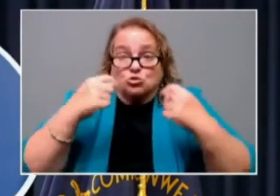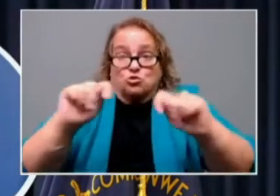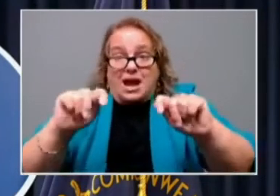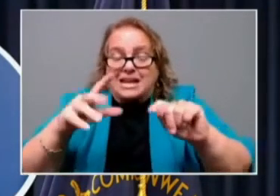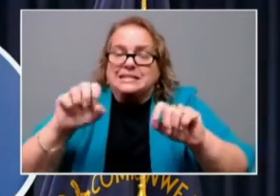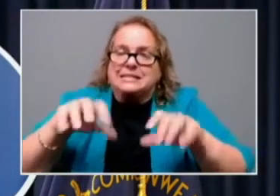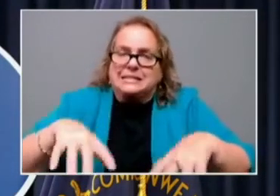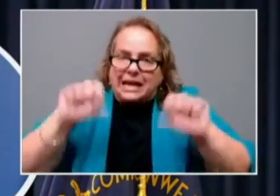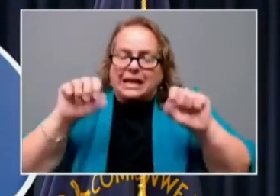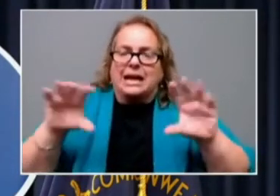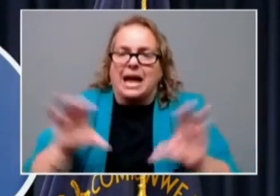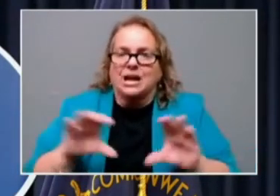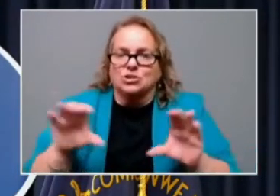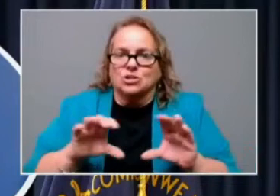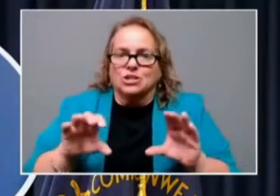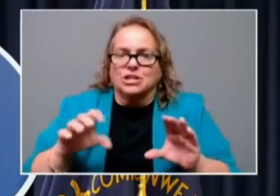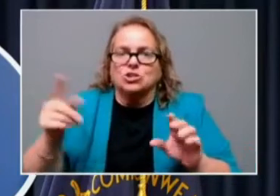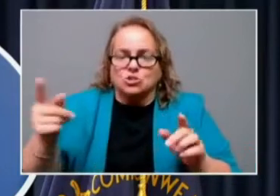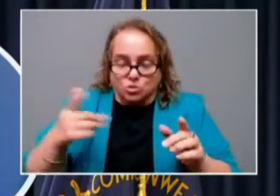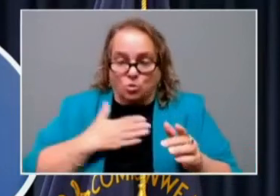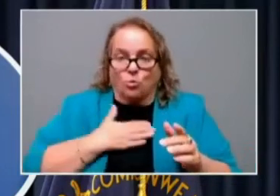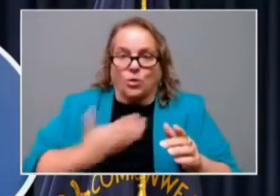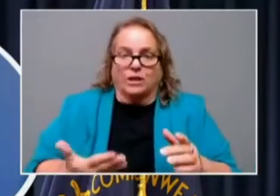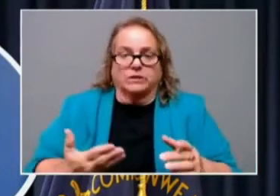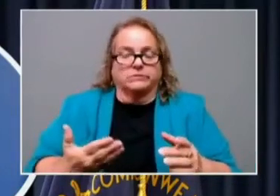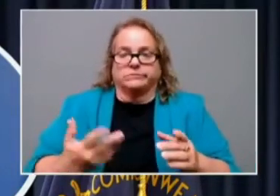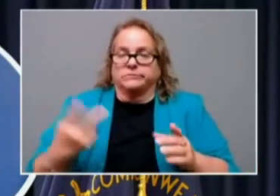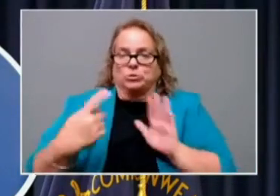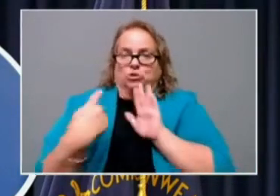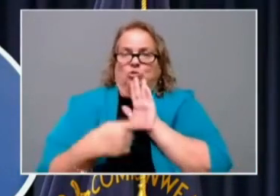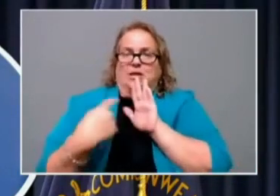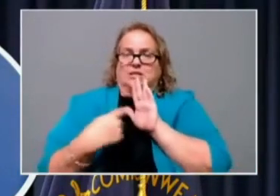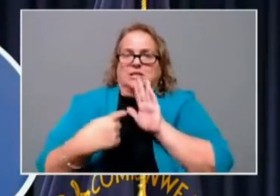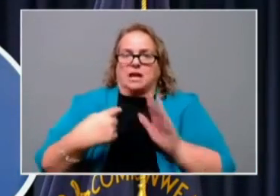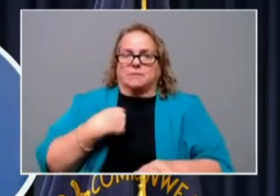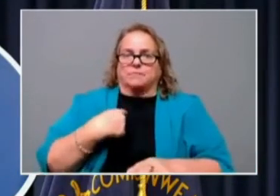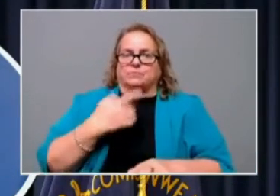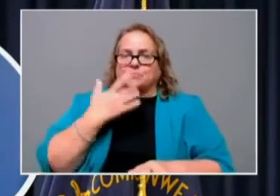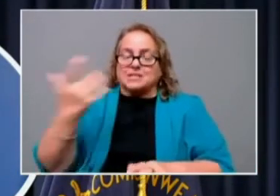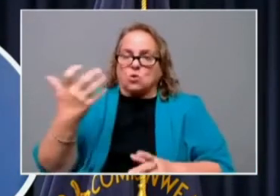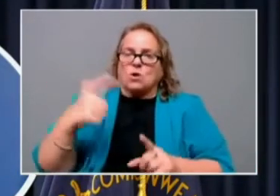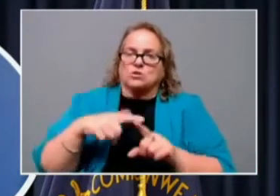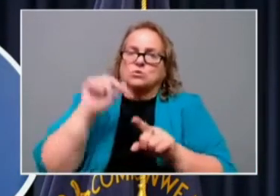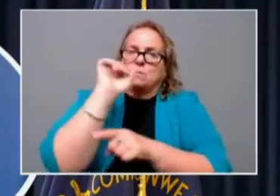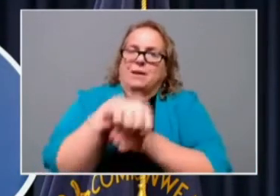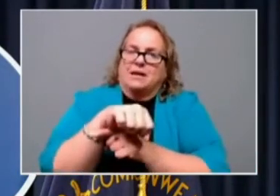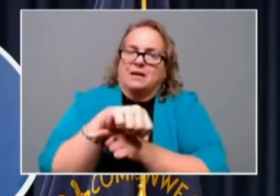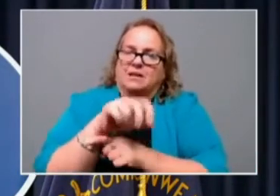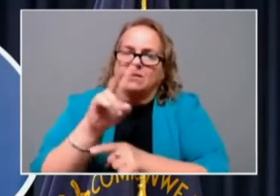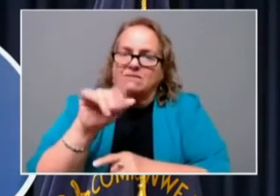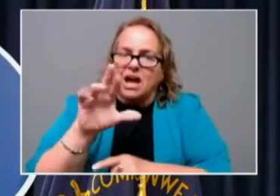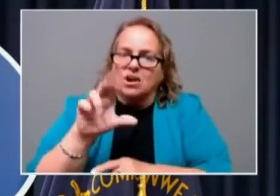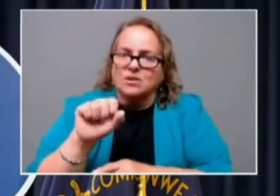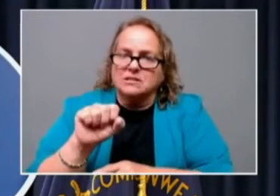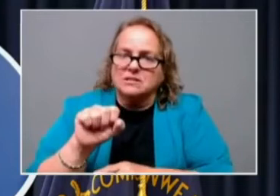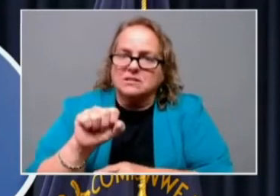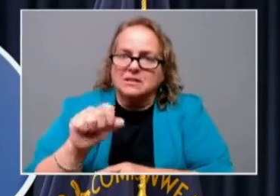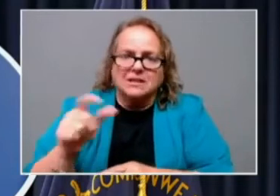willing to take criticism that comes along with it because he wants to beat the darn virus and, and he doesn't want us to be here in another year and he